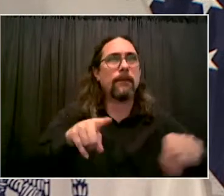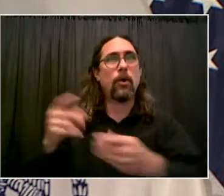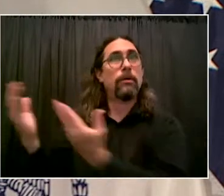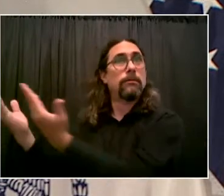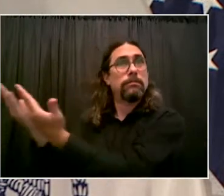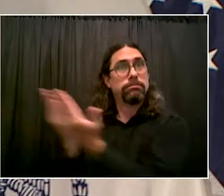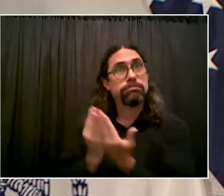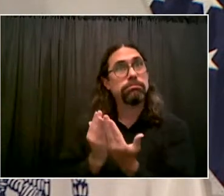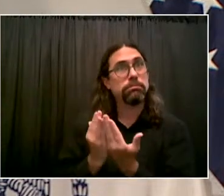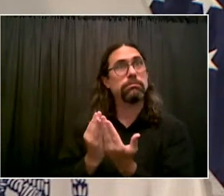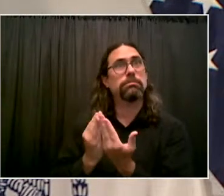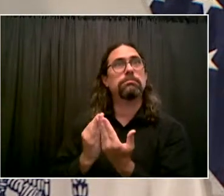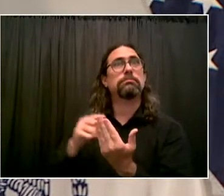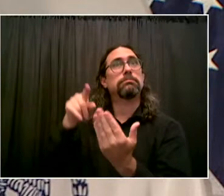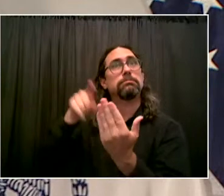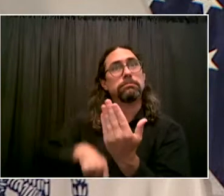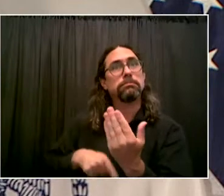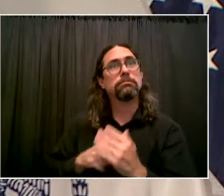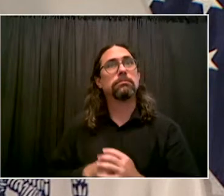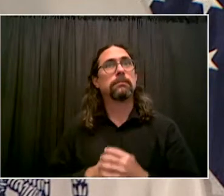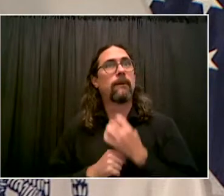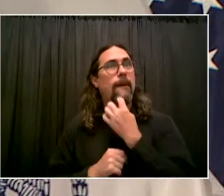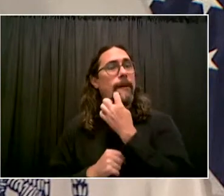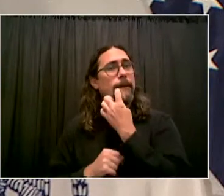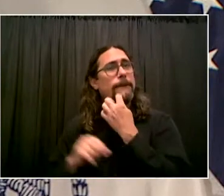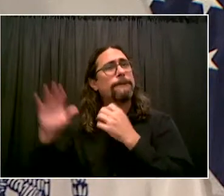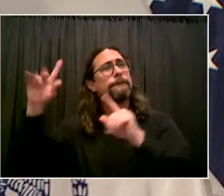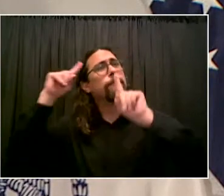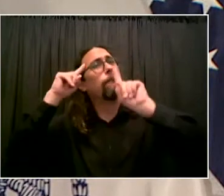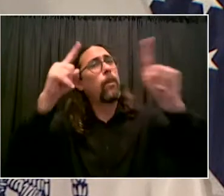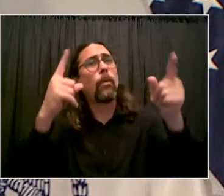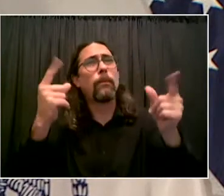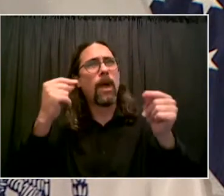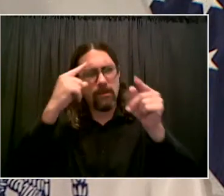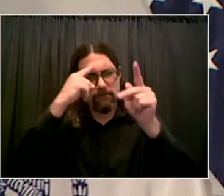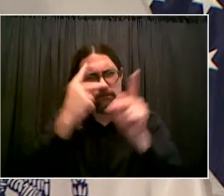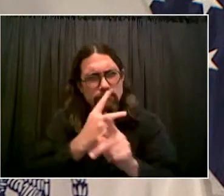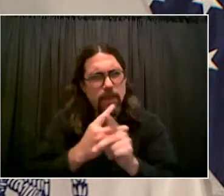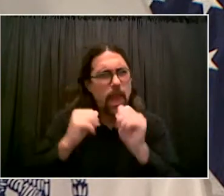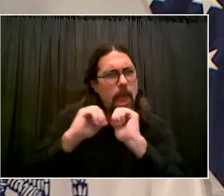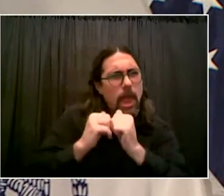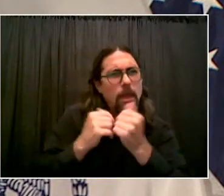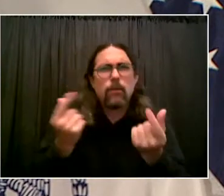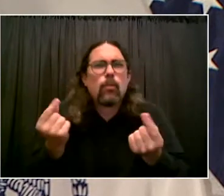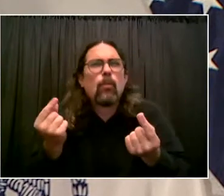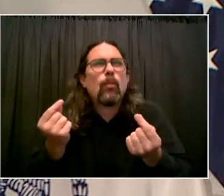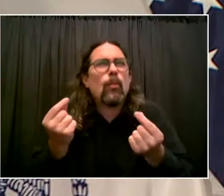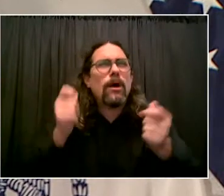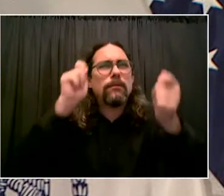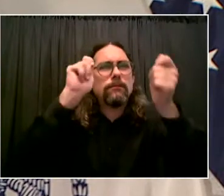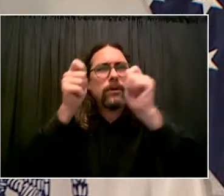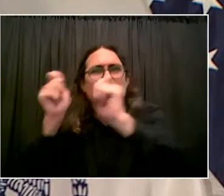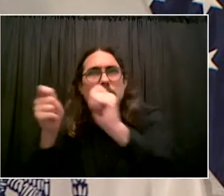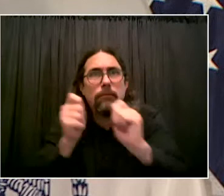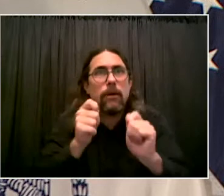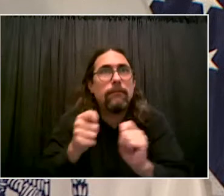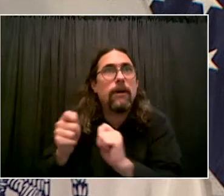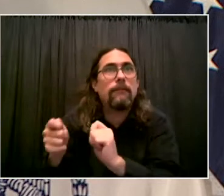OUT, EVERYONE TOOK VERY SERIOUSLY WE HAD TO FIGURE OUT CHANGES, WE TRY